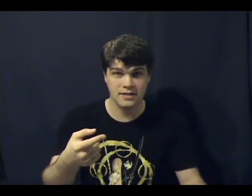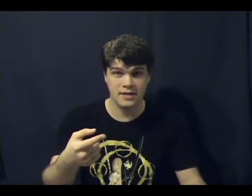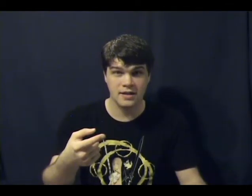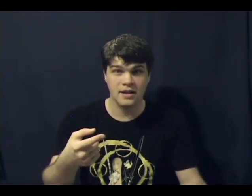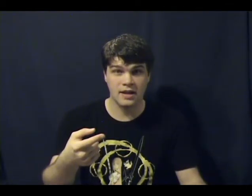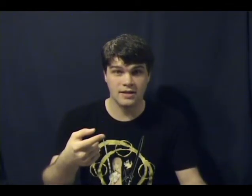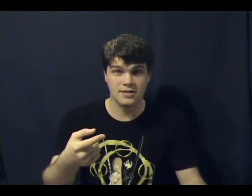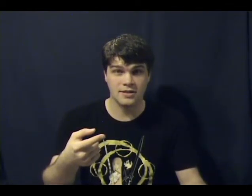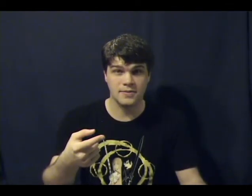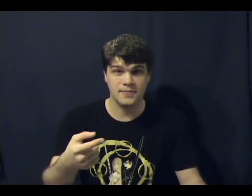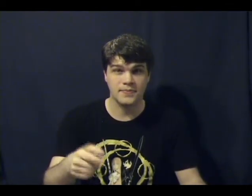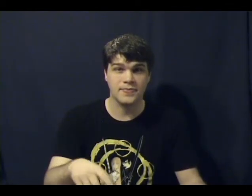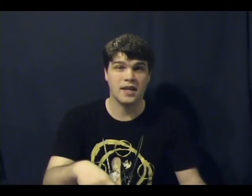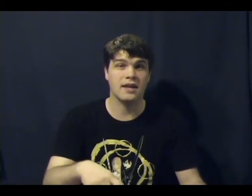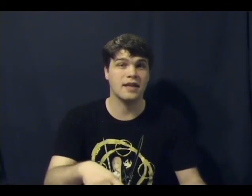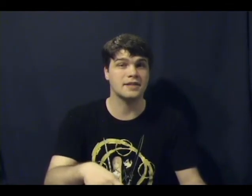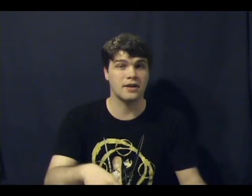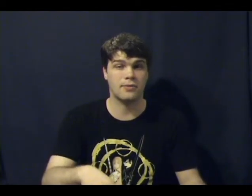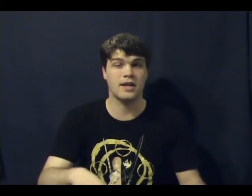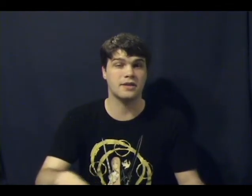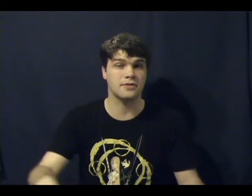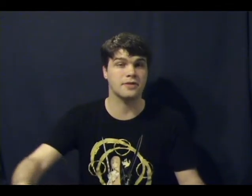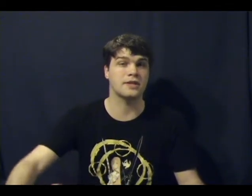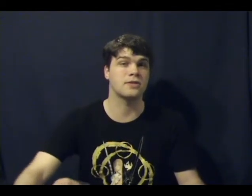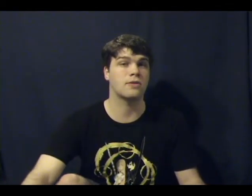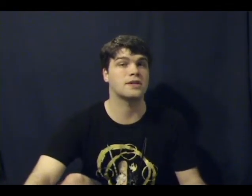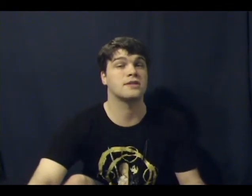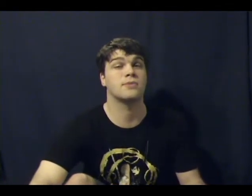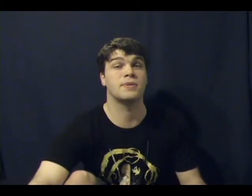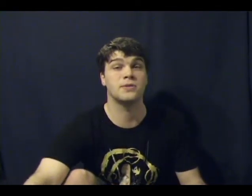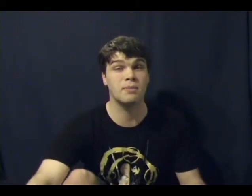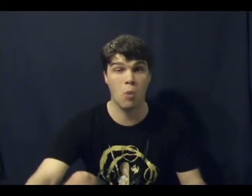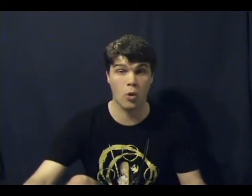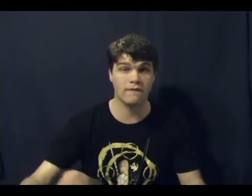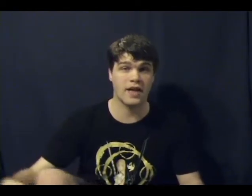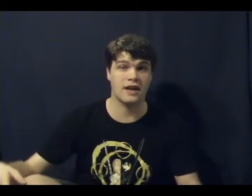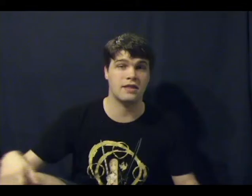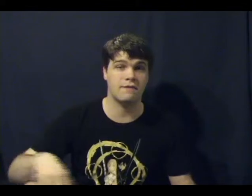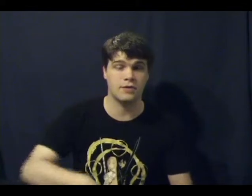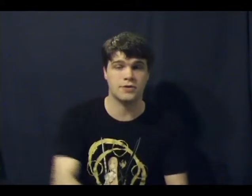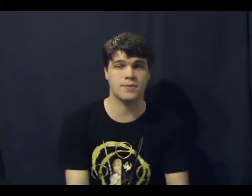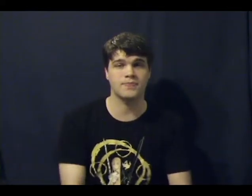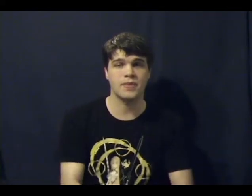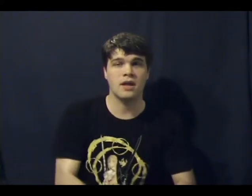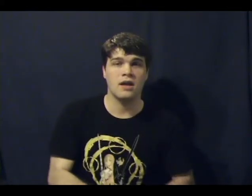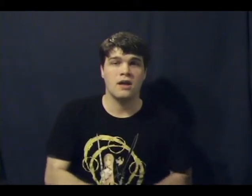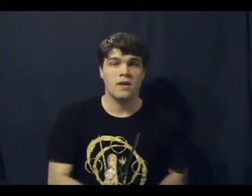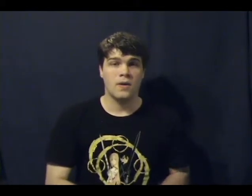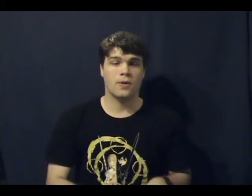answer. Okay, that's how we handle yes-no questions. We will be doing more of that in the future.